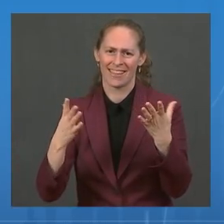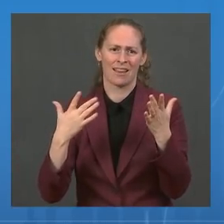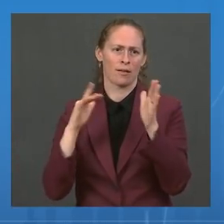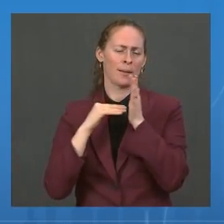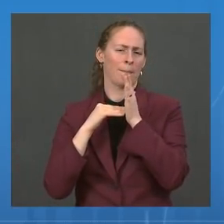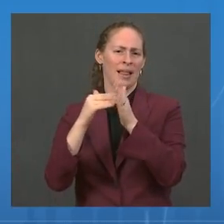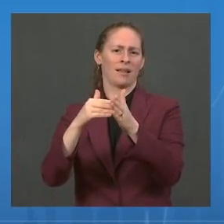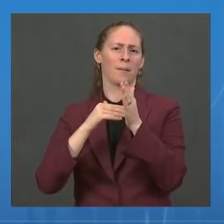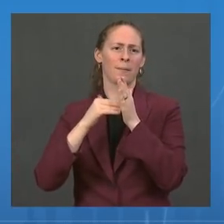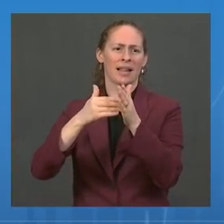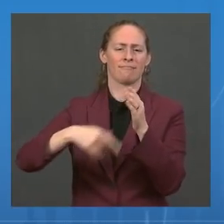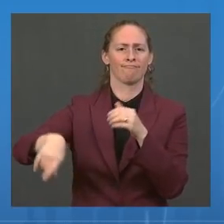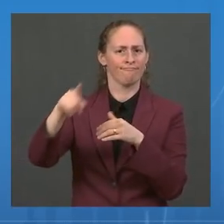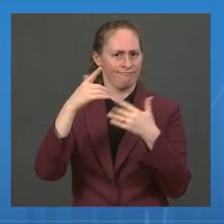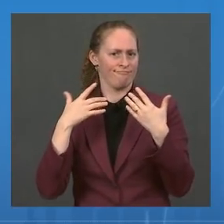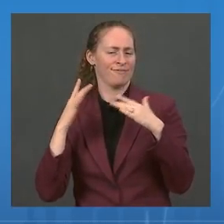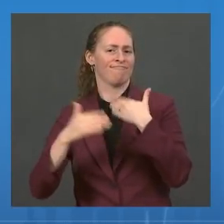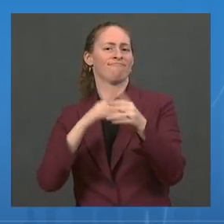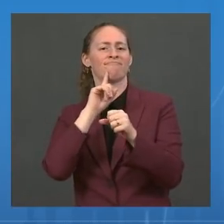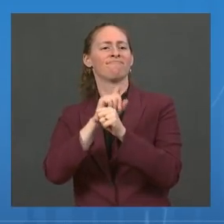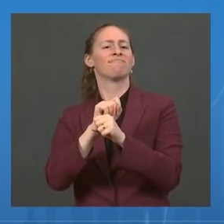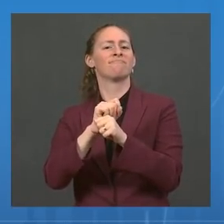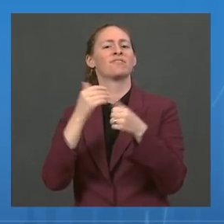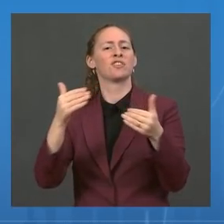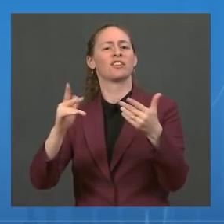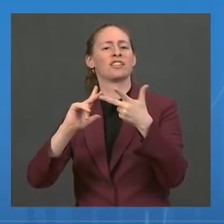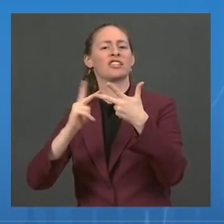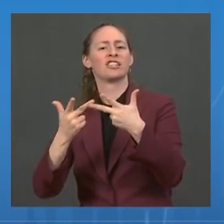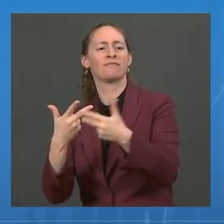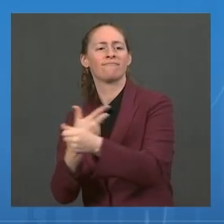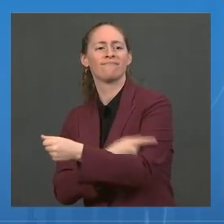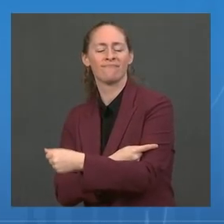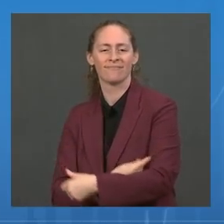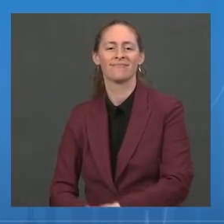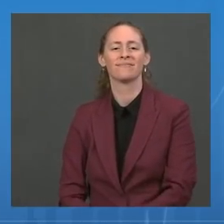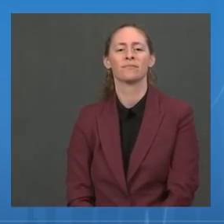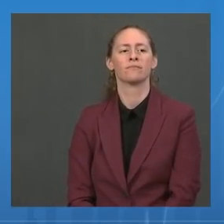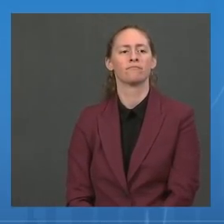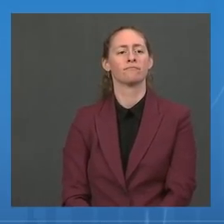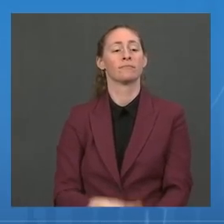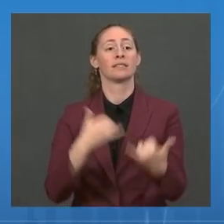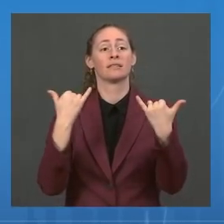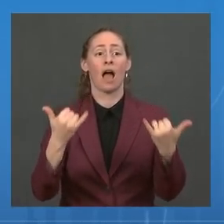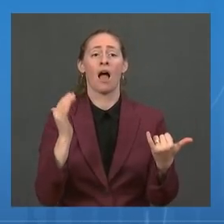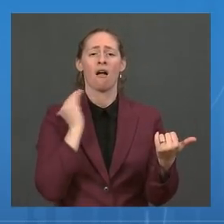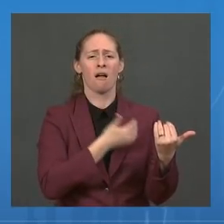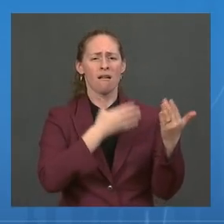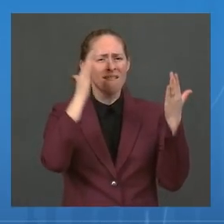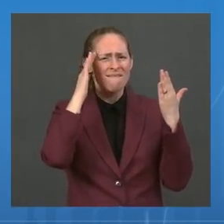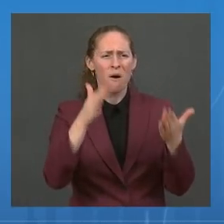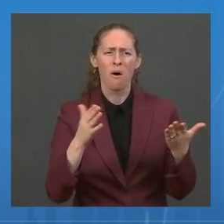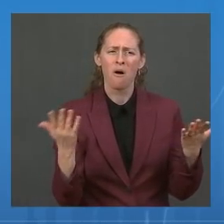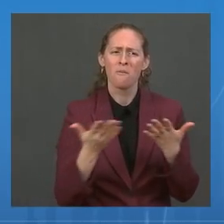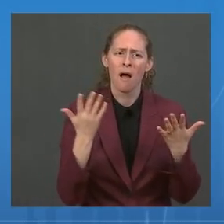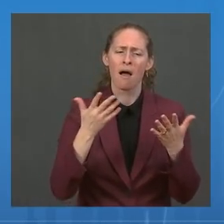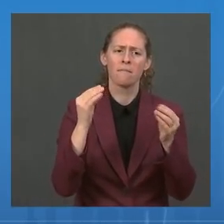Let me close by reiterating we are laser-focused on getting more shots in arms, particularly to vaccinate the unvaccinated.